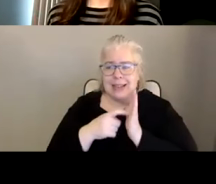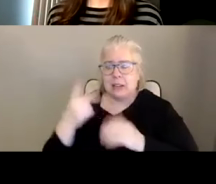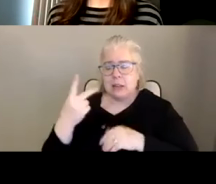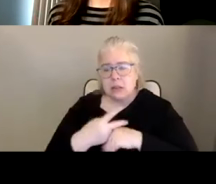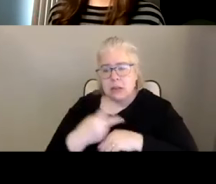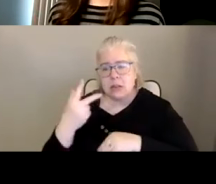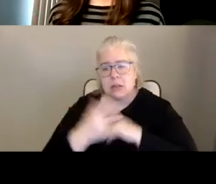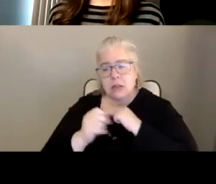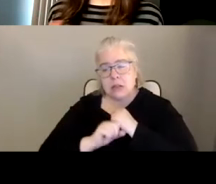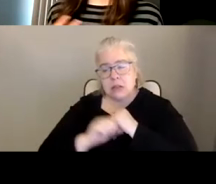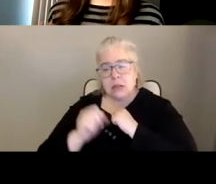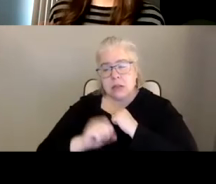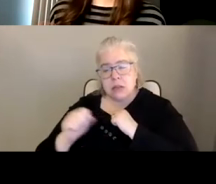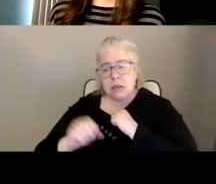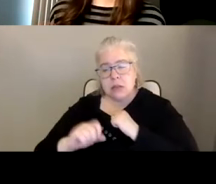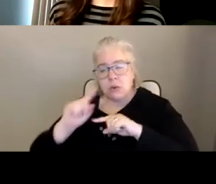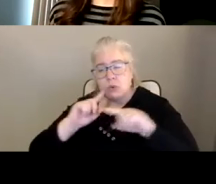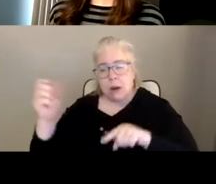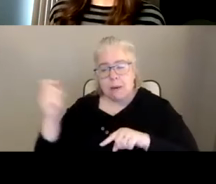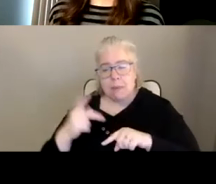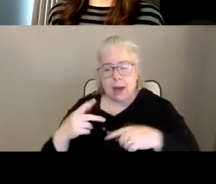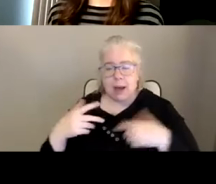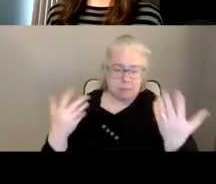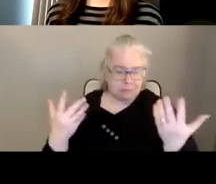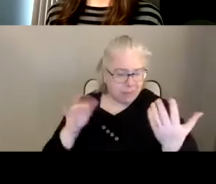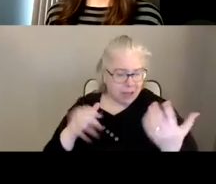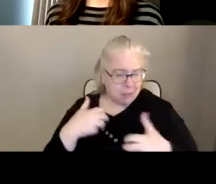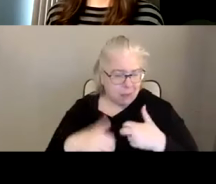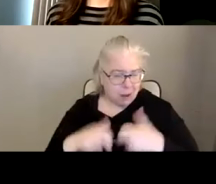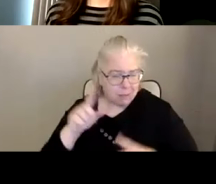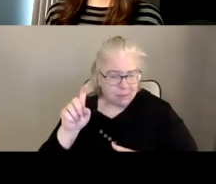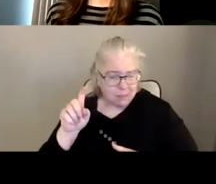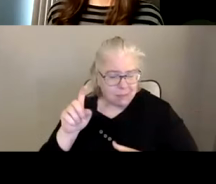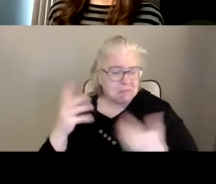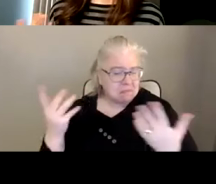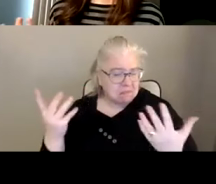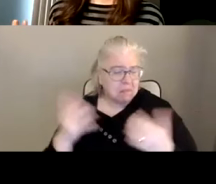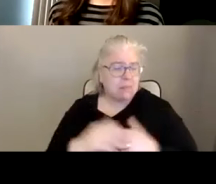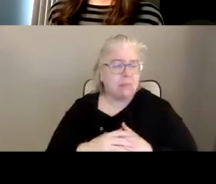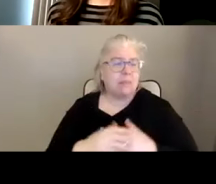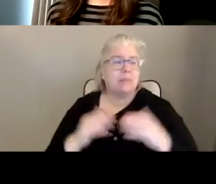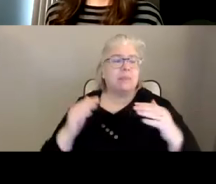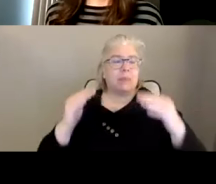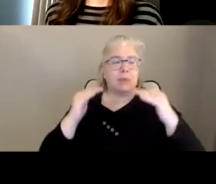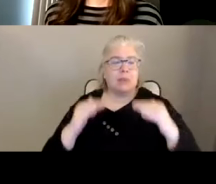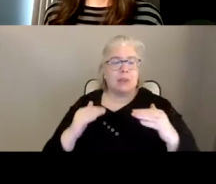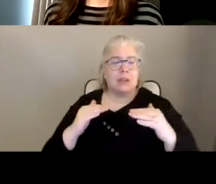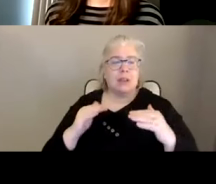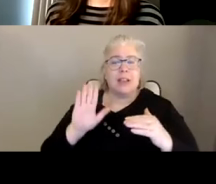to reply to me, will this be a good way for us to work? Will this be a good fit? What are their processes?